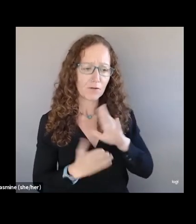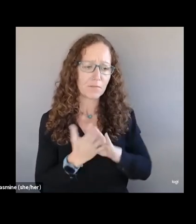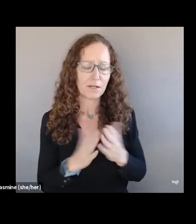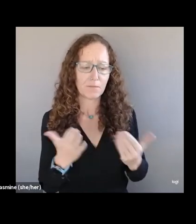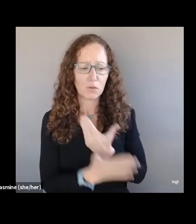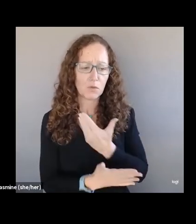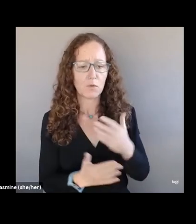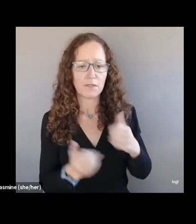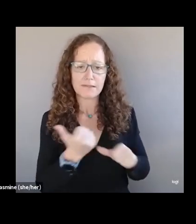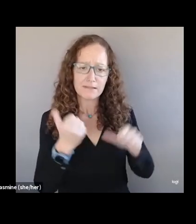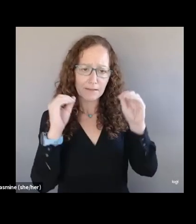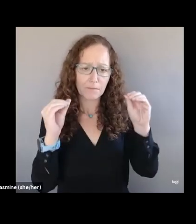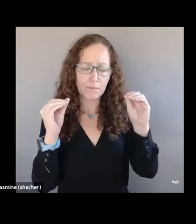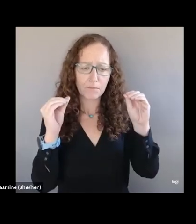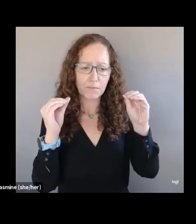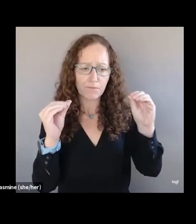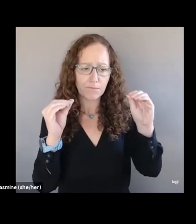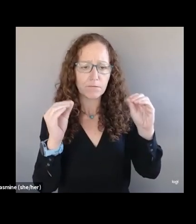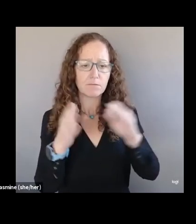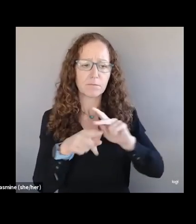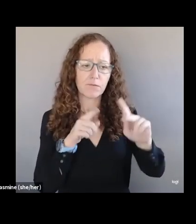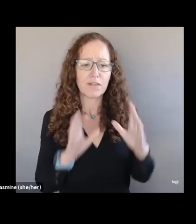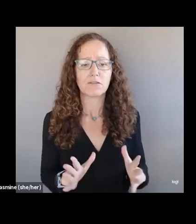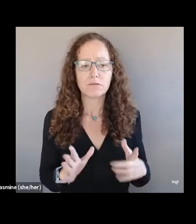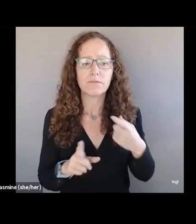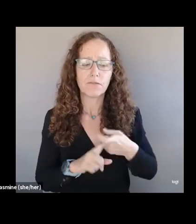State. I am joining today from the traditional and unceded